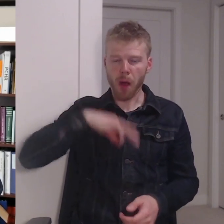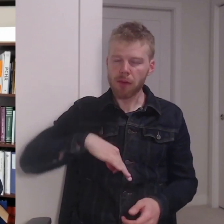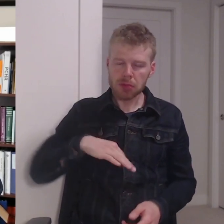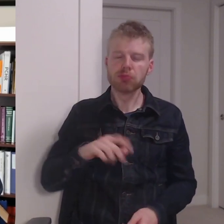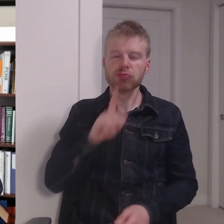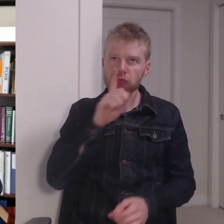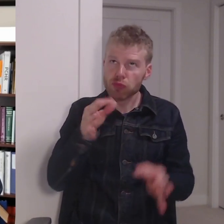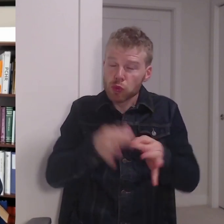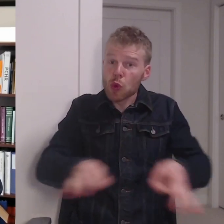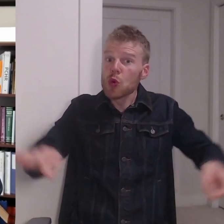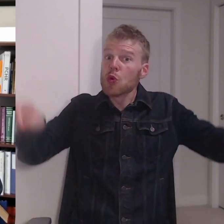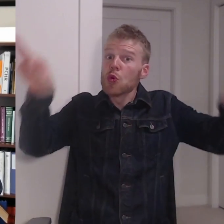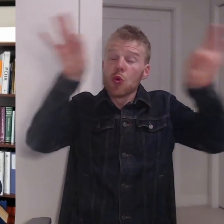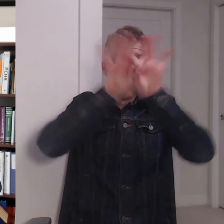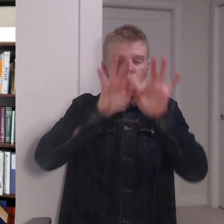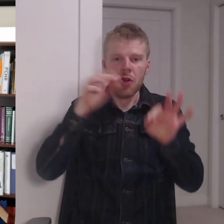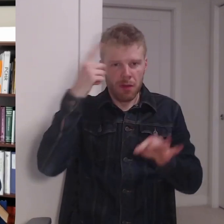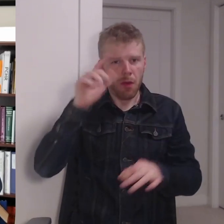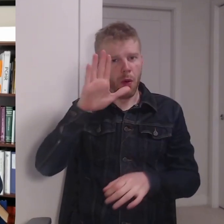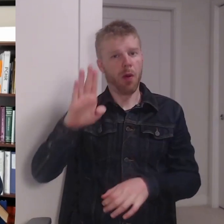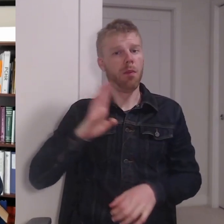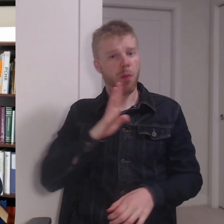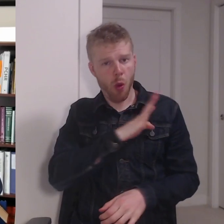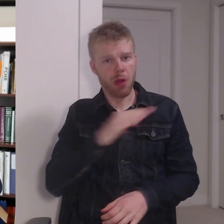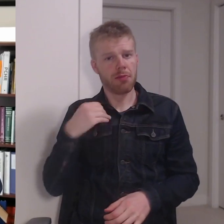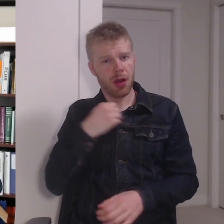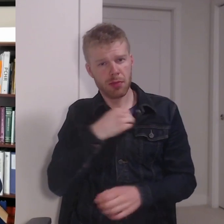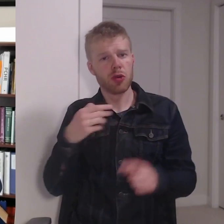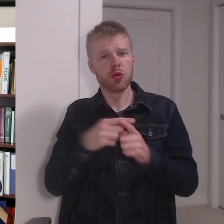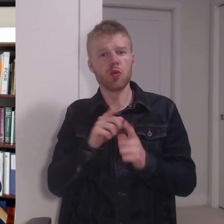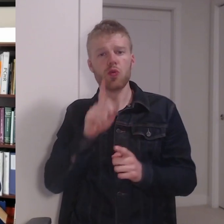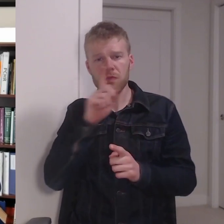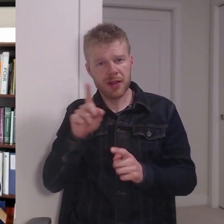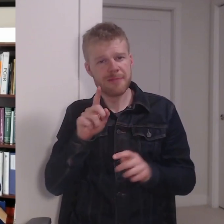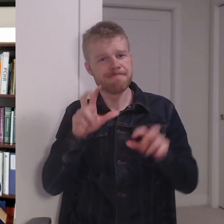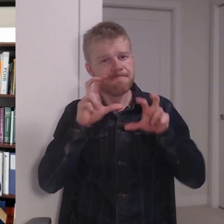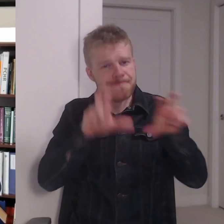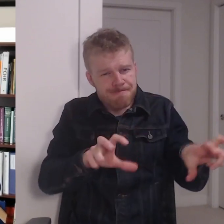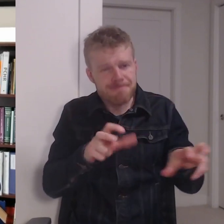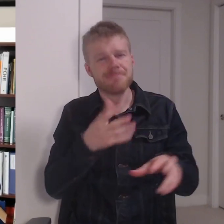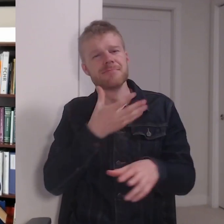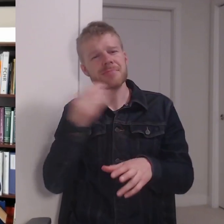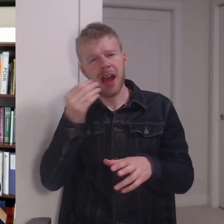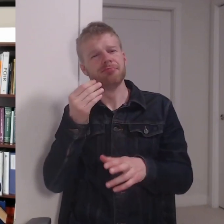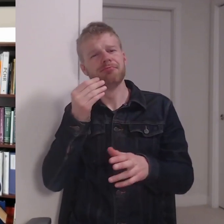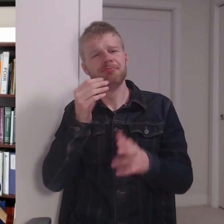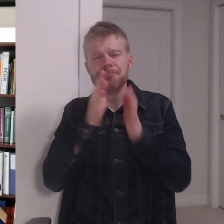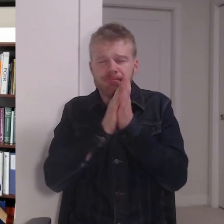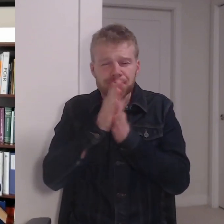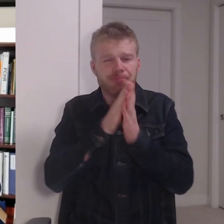very important for your board members to be vested and devoted to the mission of